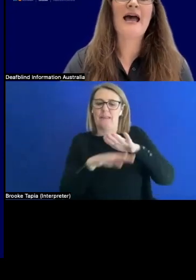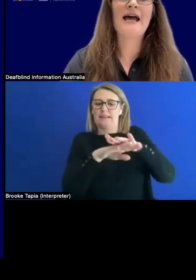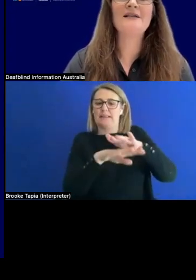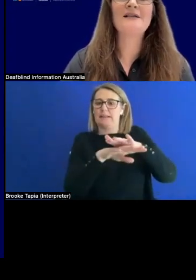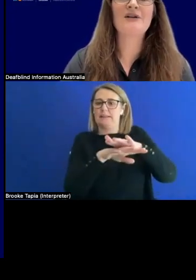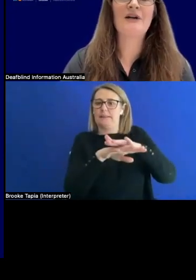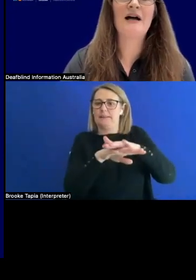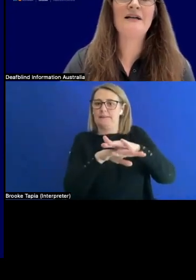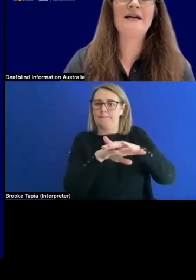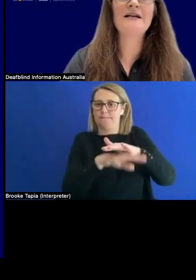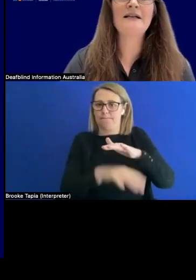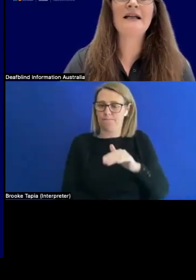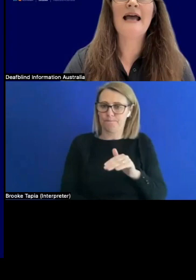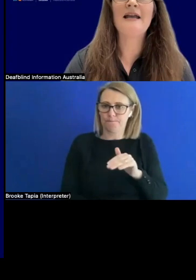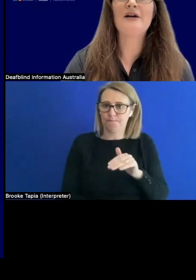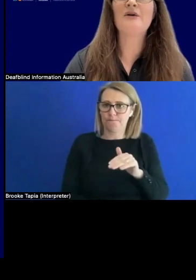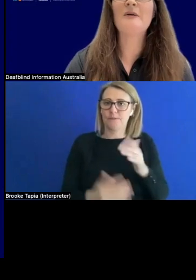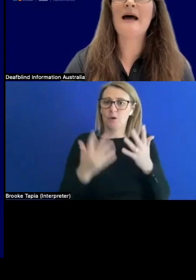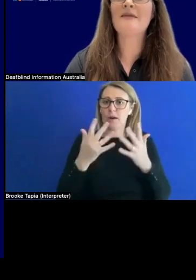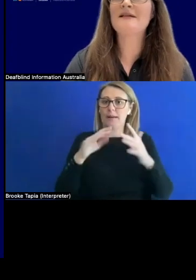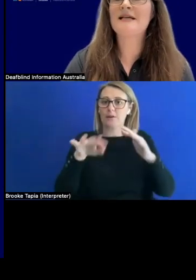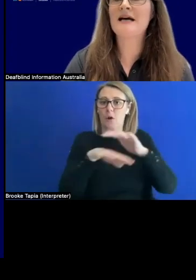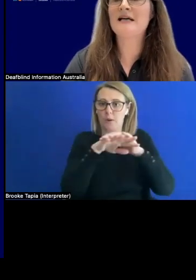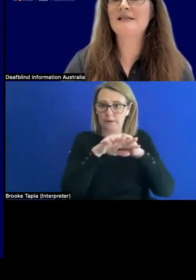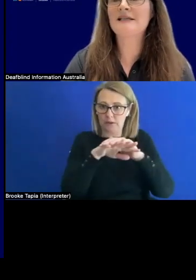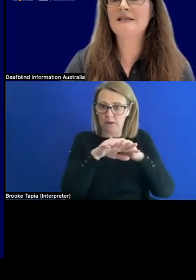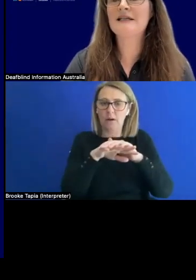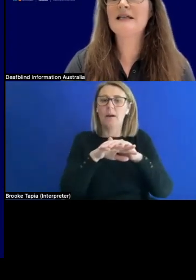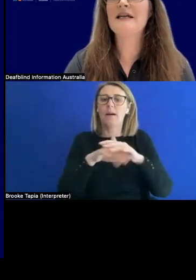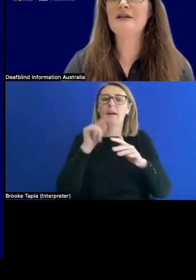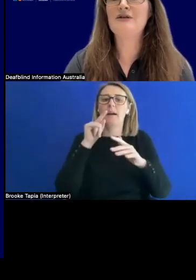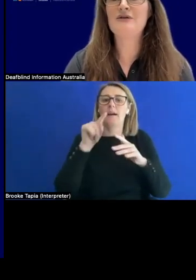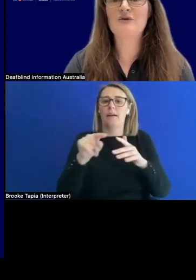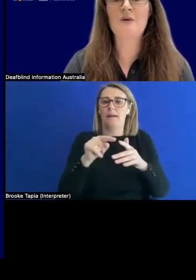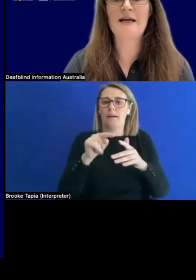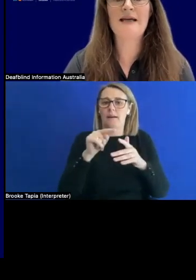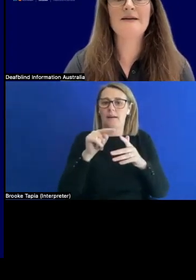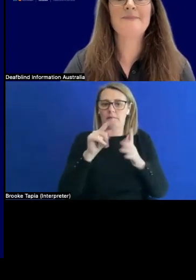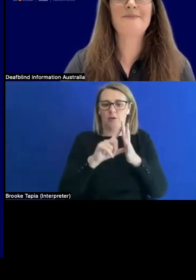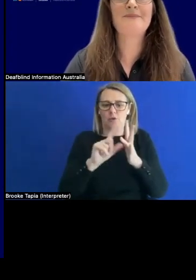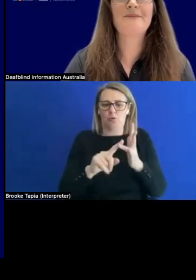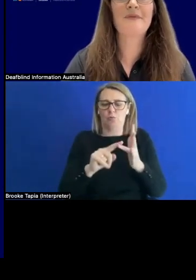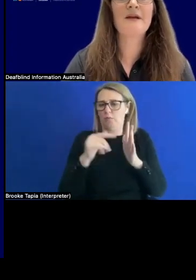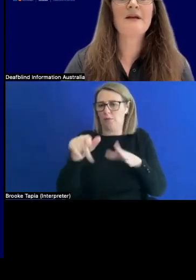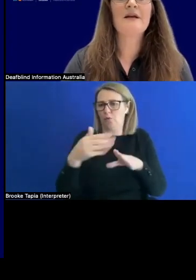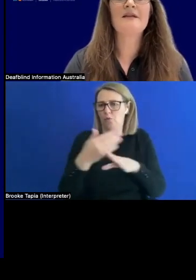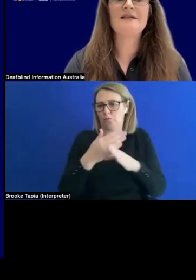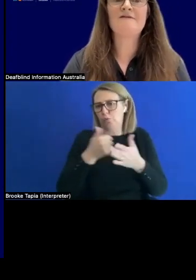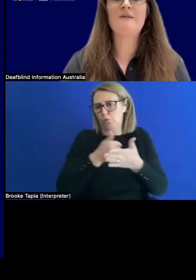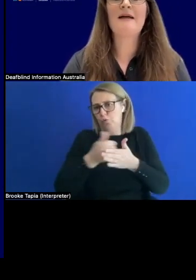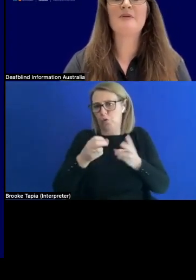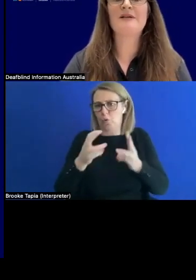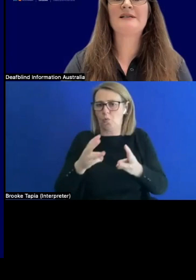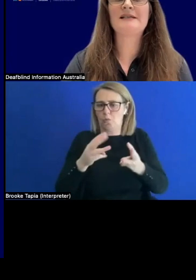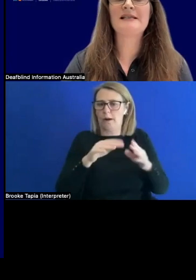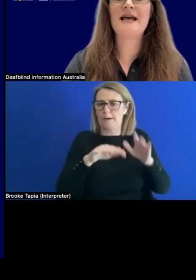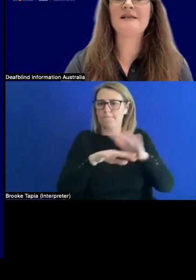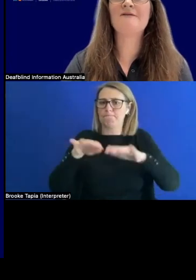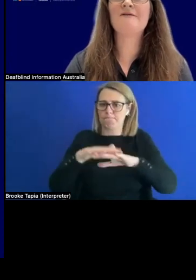the hands go under and go about the task in the usual way. The deafblind person’s hands